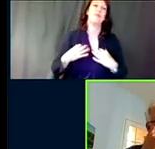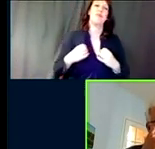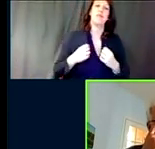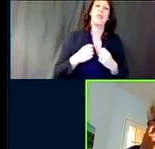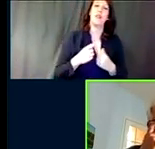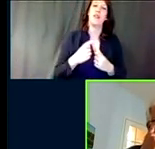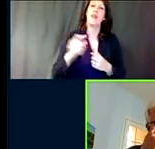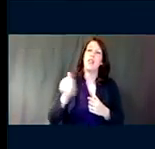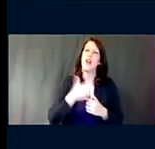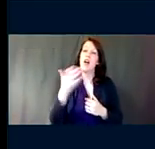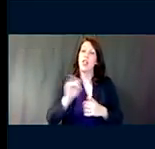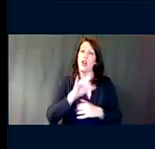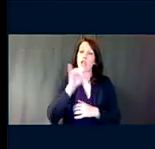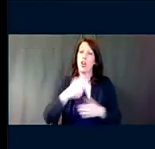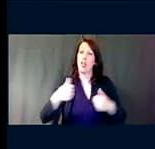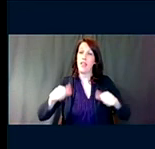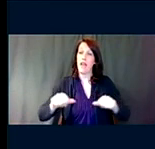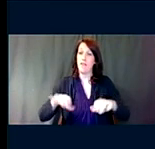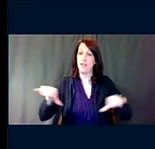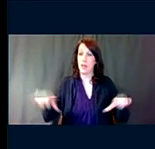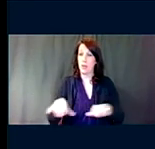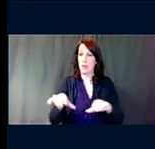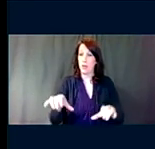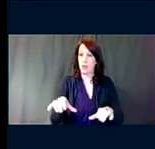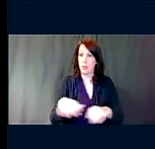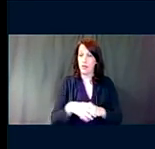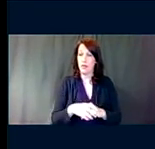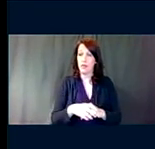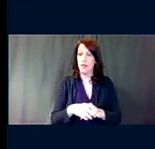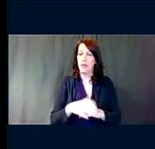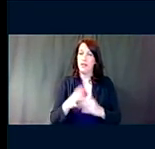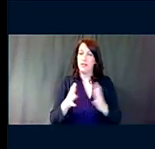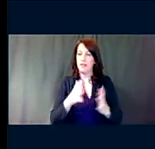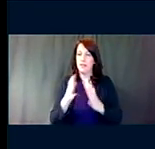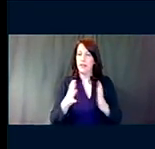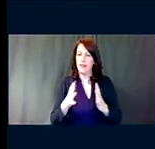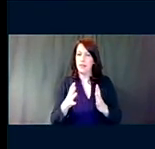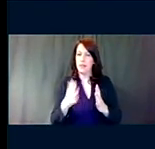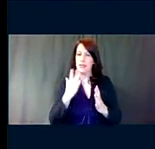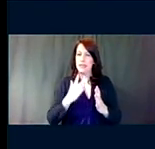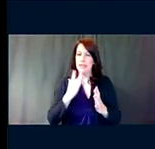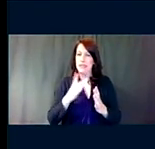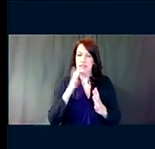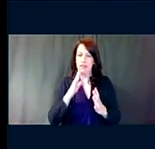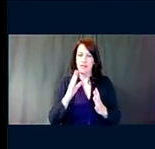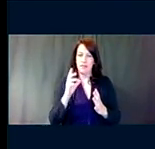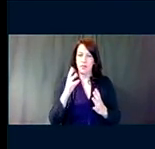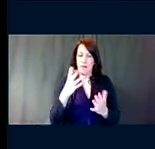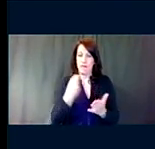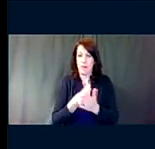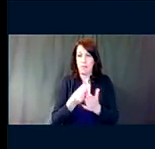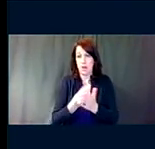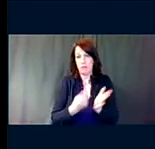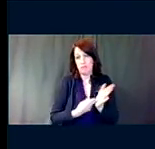FORWARD. NEXT SLIDE. ONE OF THE OTHER EARLY EFFORTS, CHOKED FOR MONEY TO BE FRANK BUT